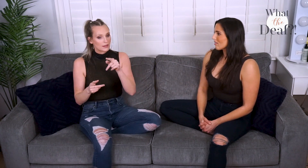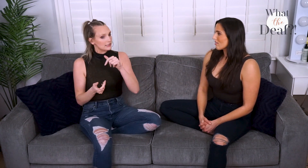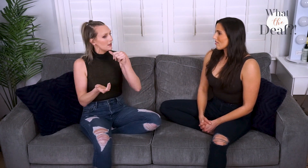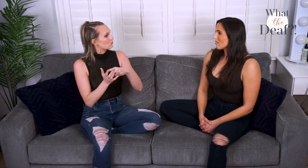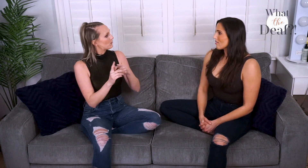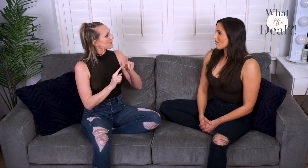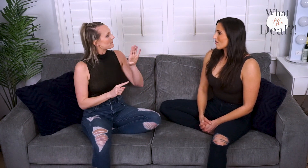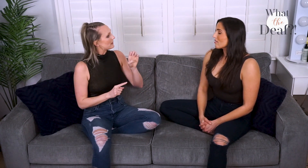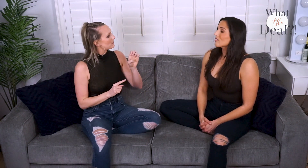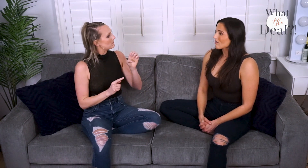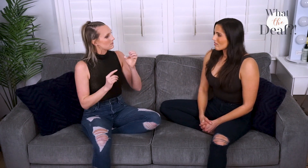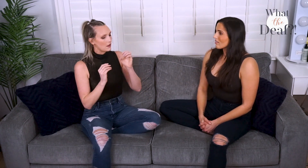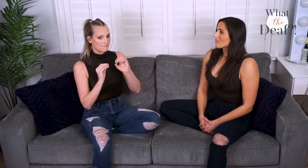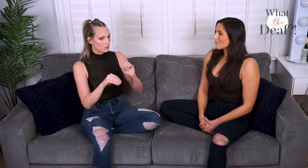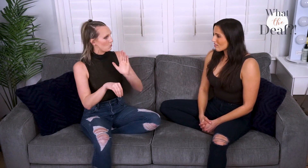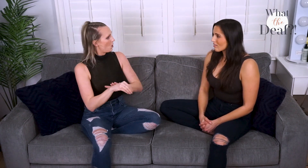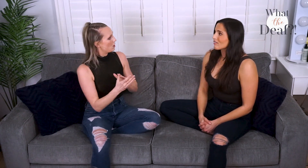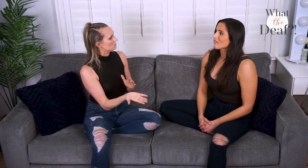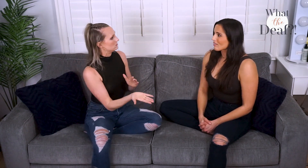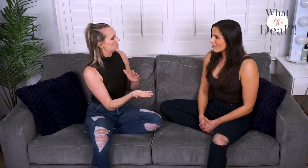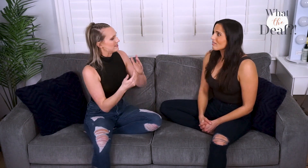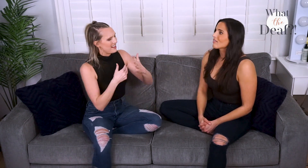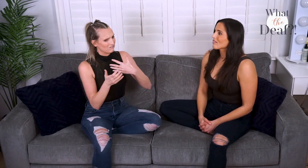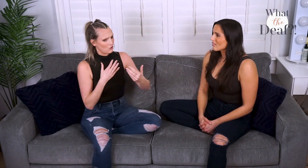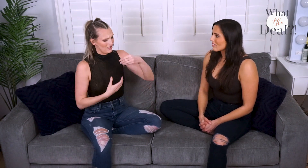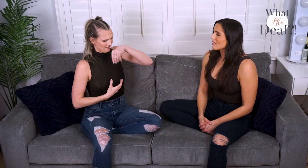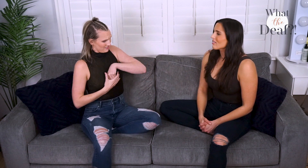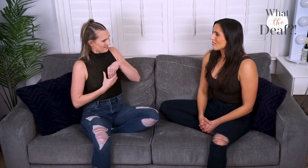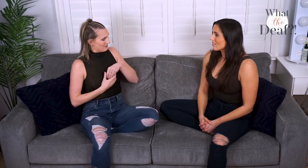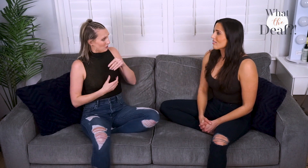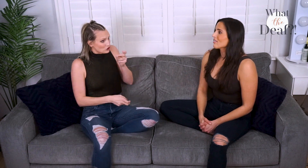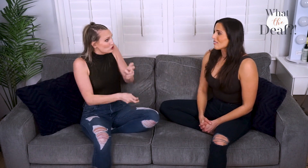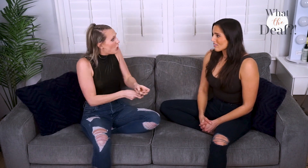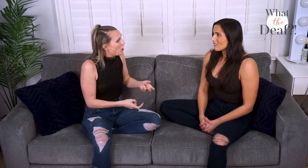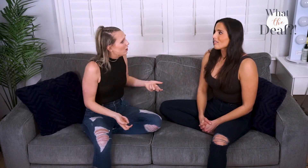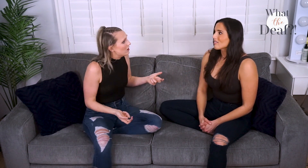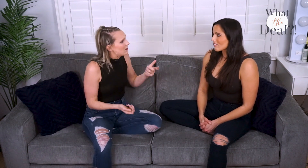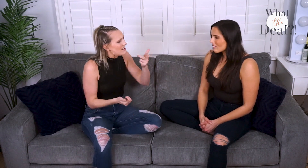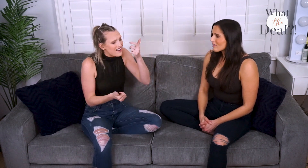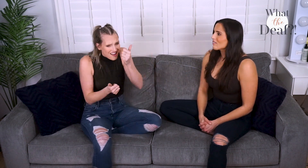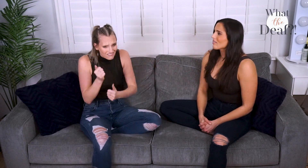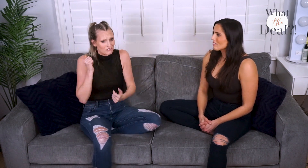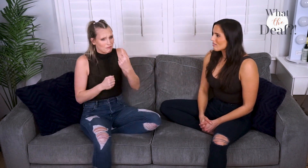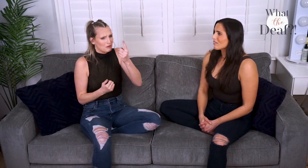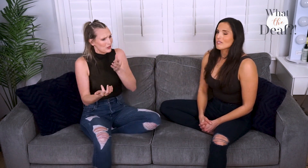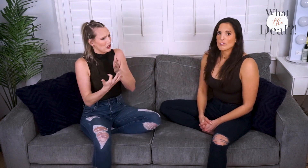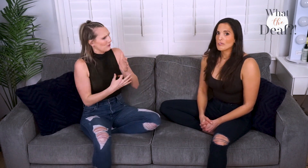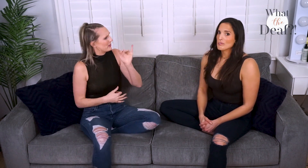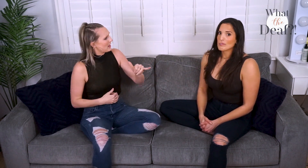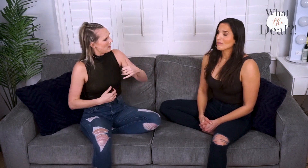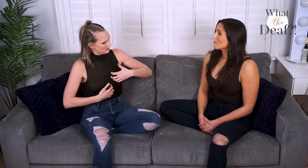and you look at it and say, "Wasn't meant to be, let's move on." However, like inside, it's still hard. Everyone goes through that,